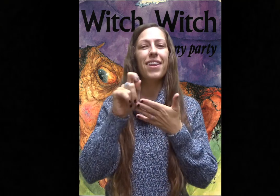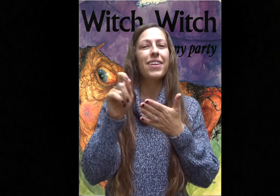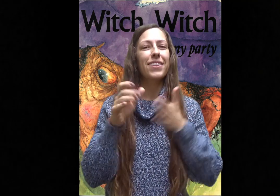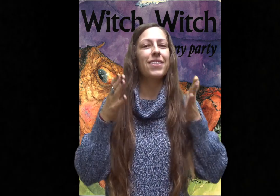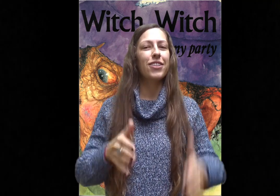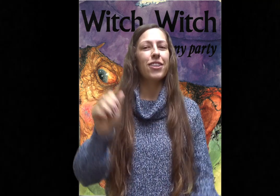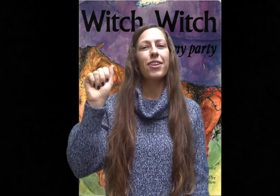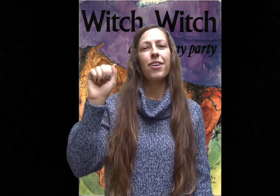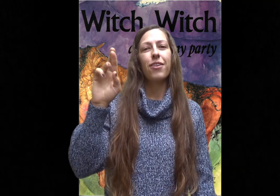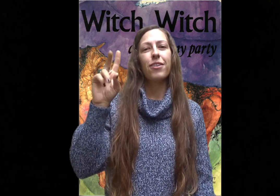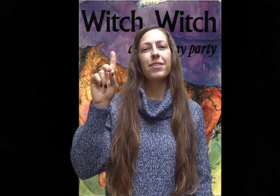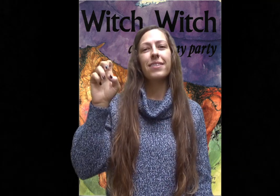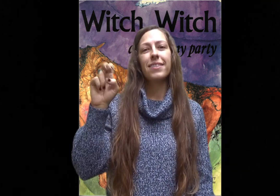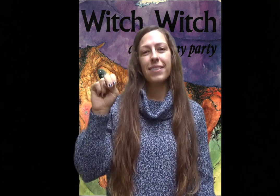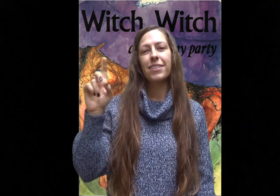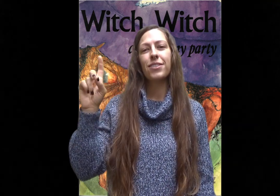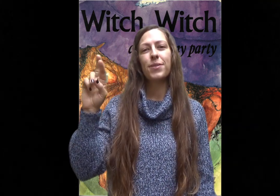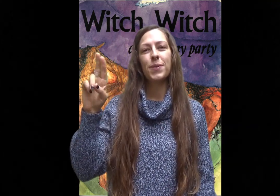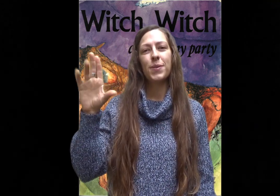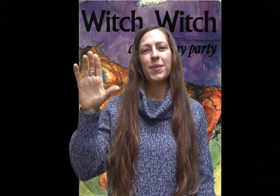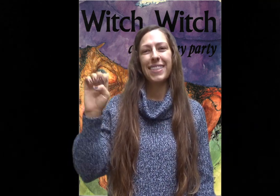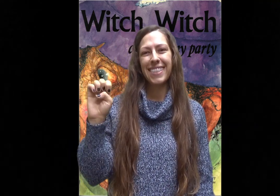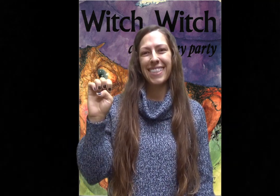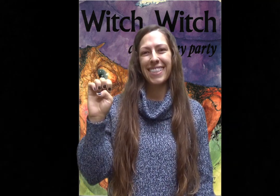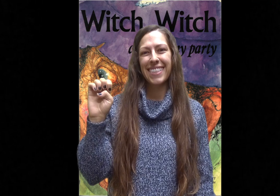By Arden Druce